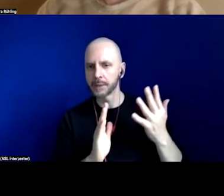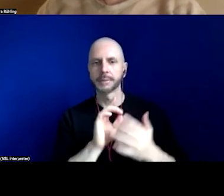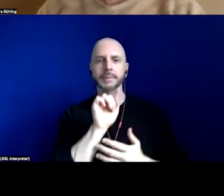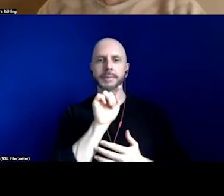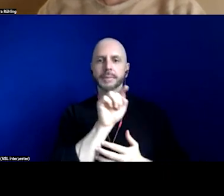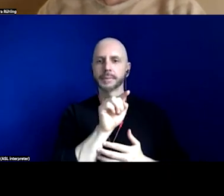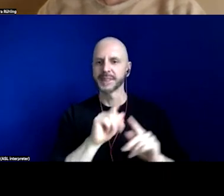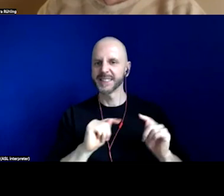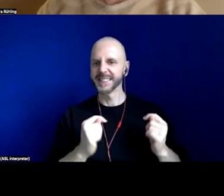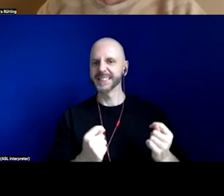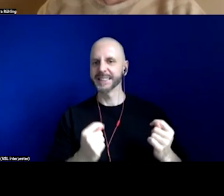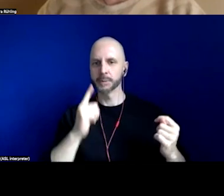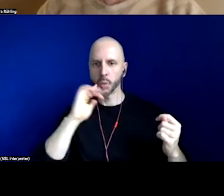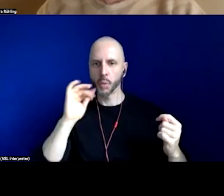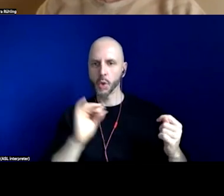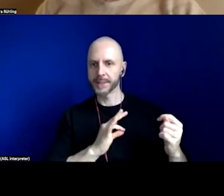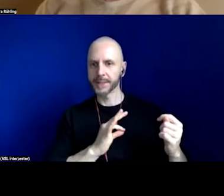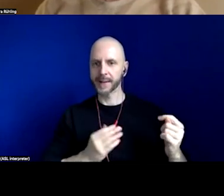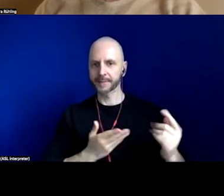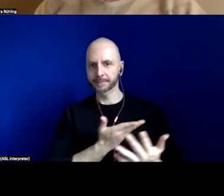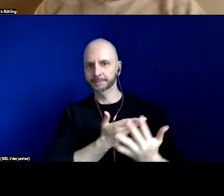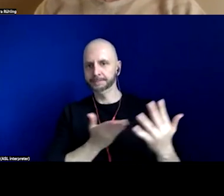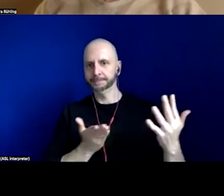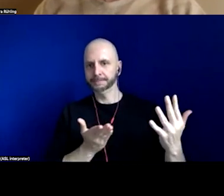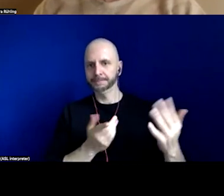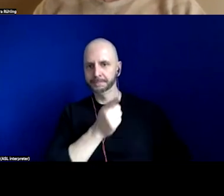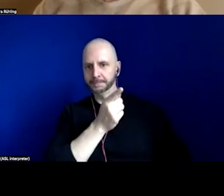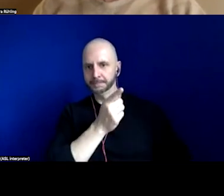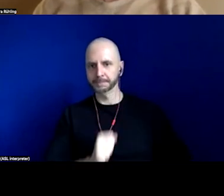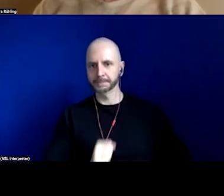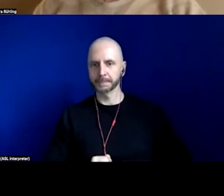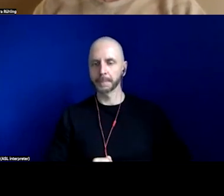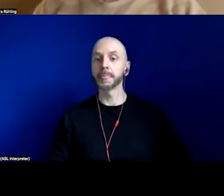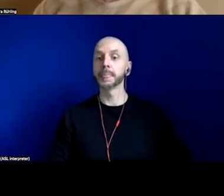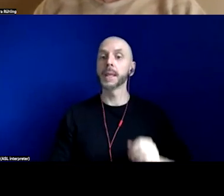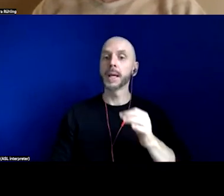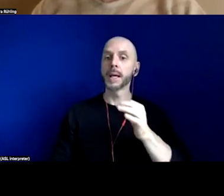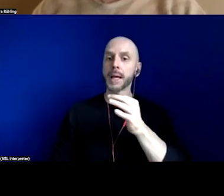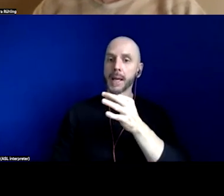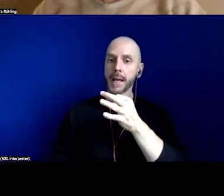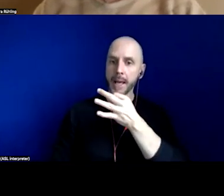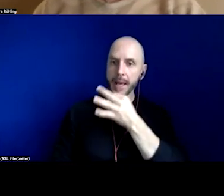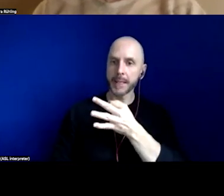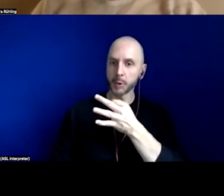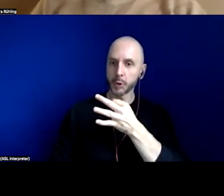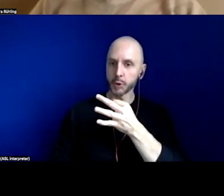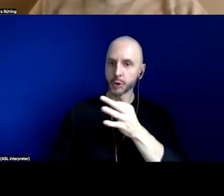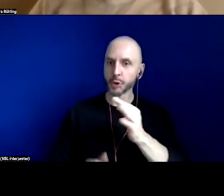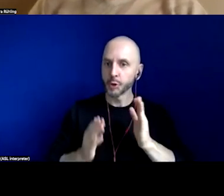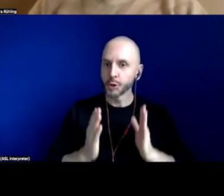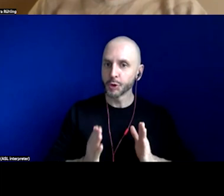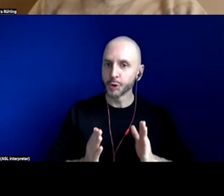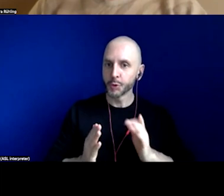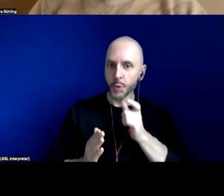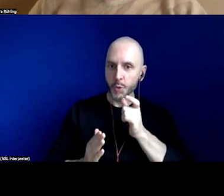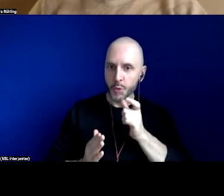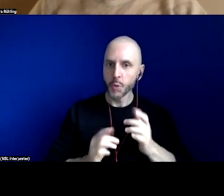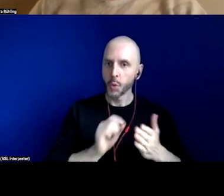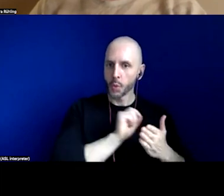to the table. Whereas the experts are the ones who are actually writing and editing and doing